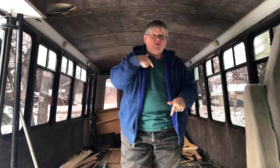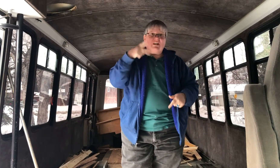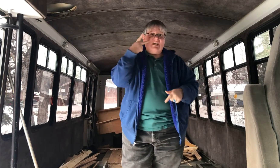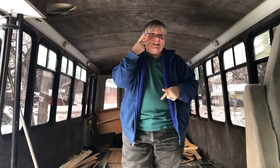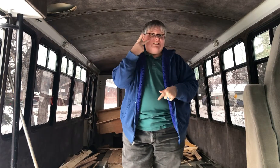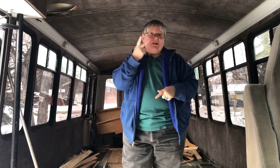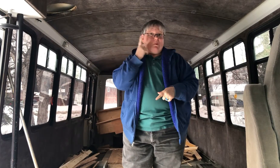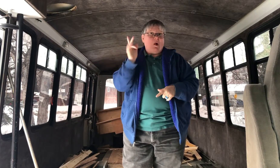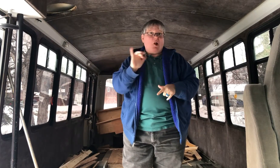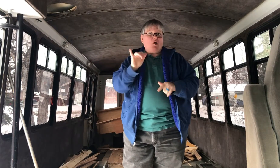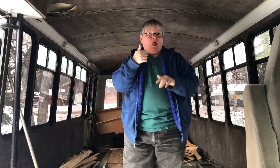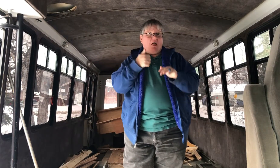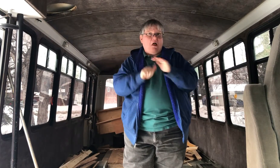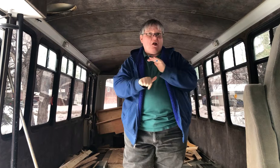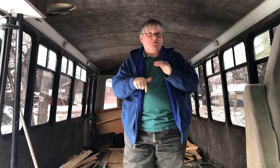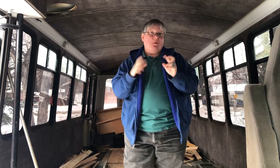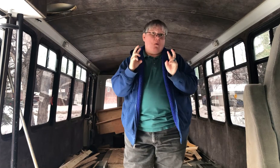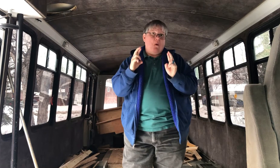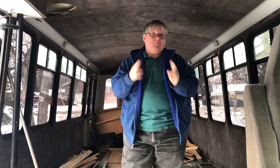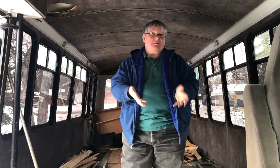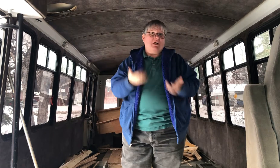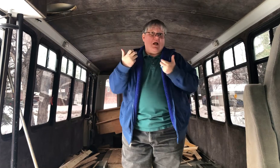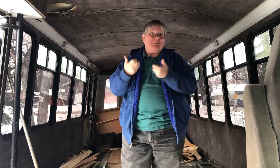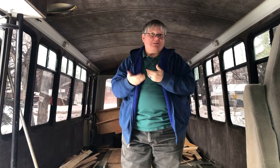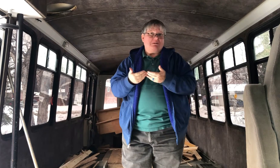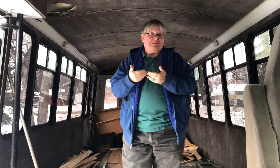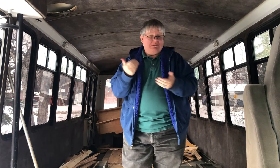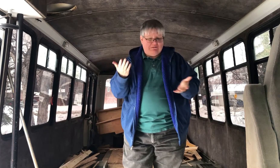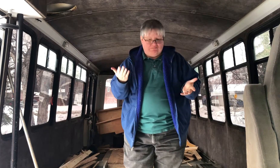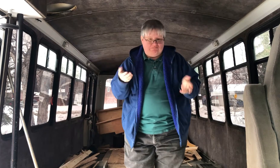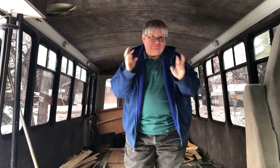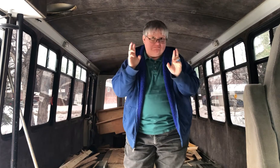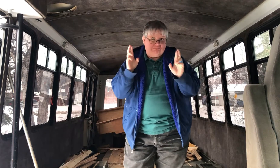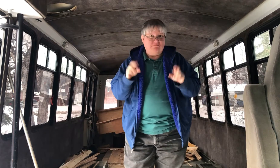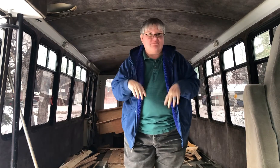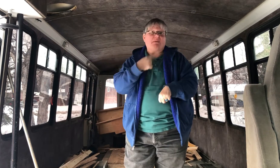screws out and see if we can see what's underneath. Hopefully it'll come out easy.